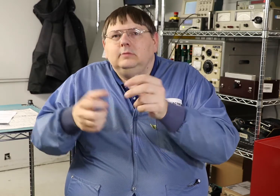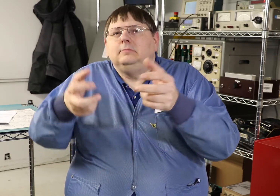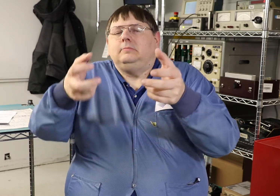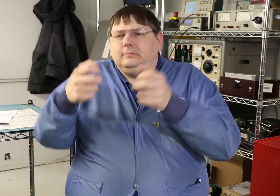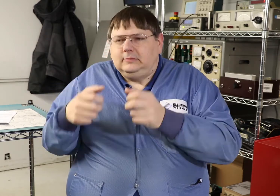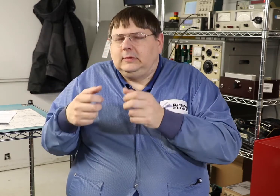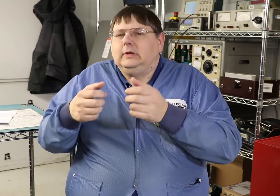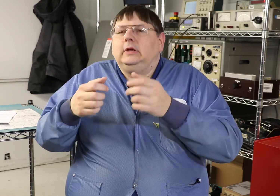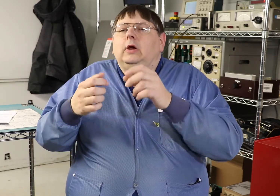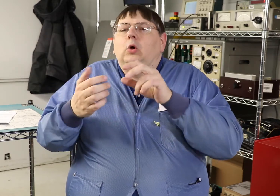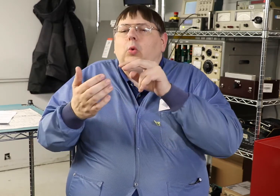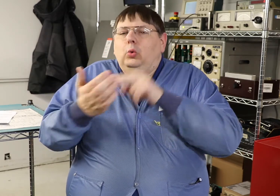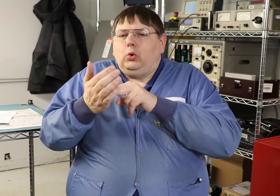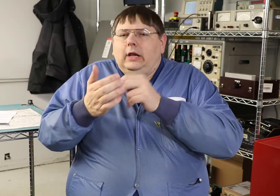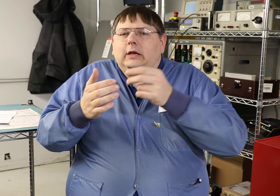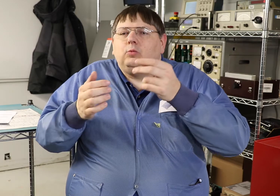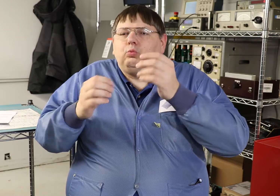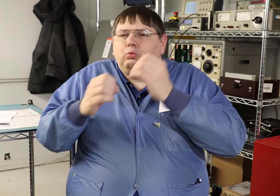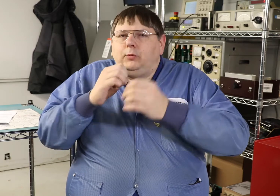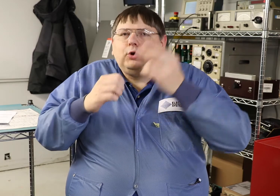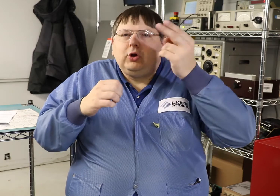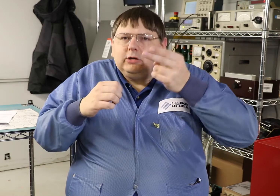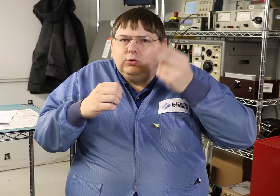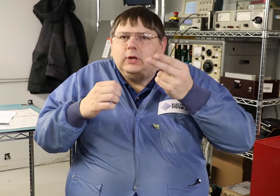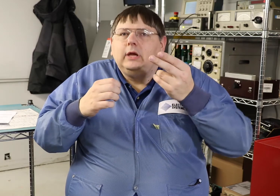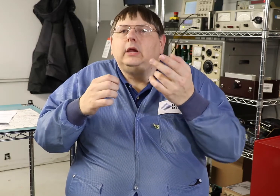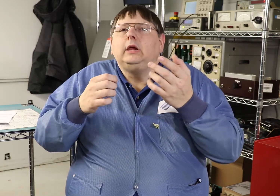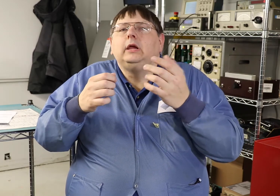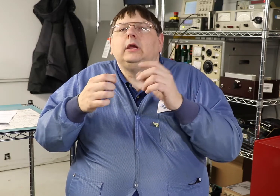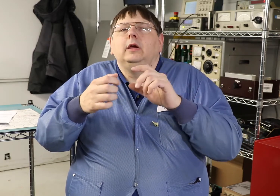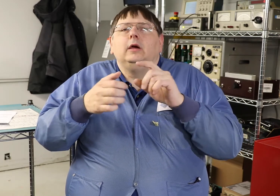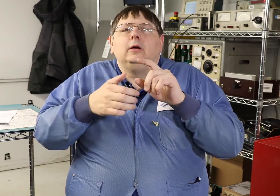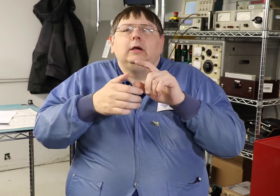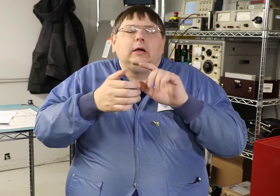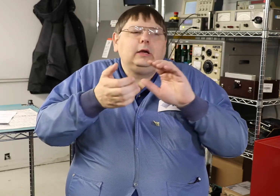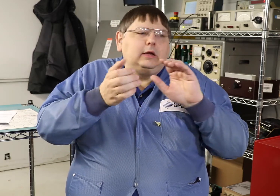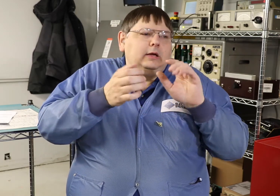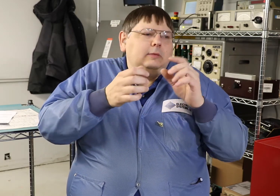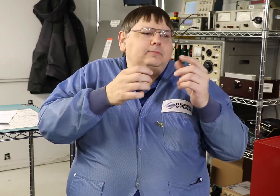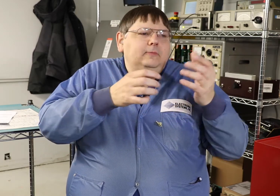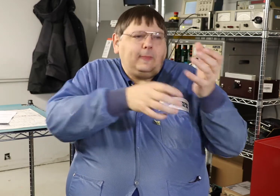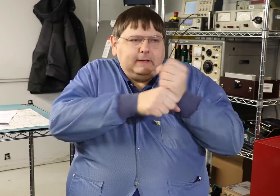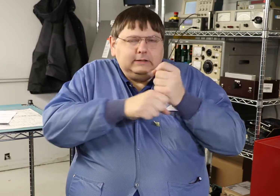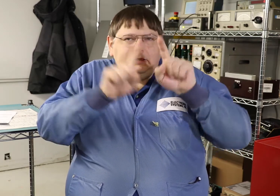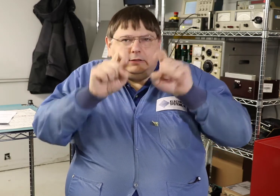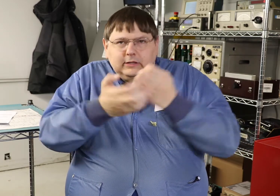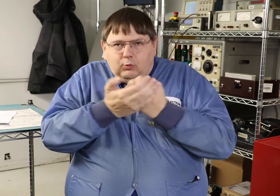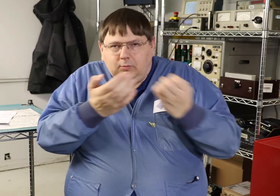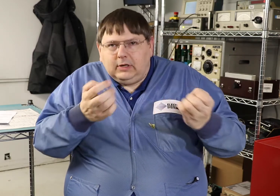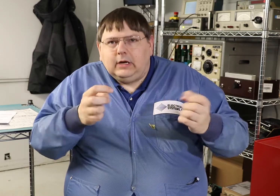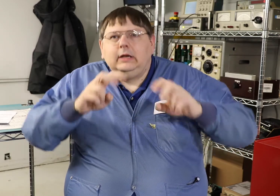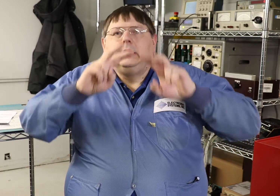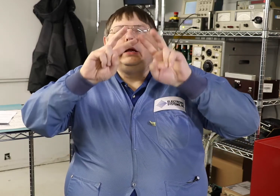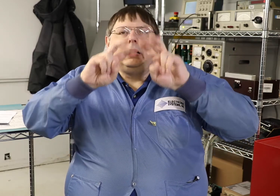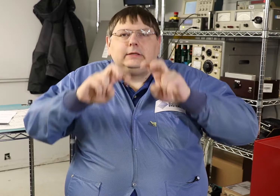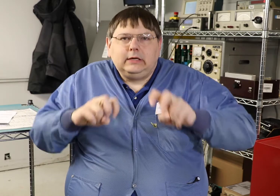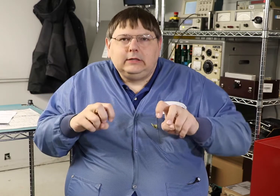I review the repair history, grab the testing equipment, and start my assessments.